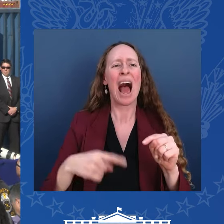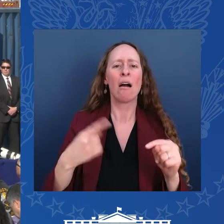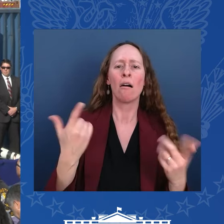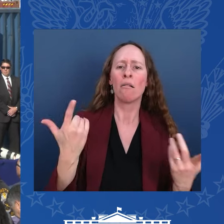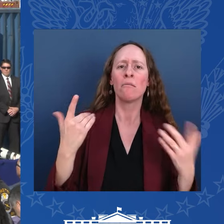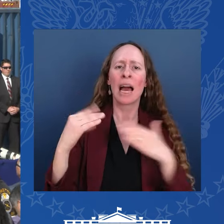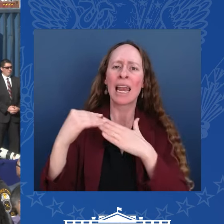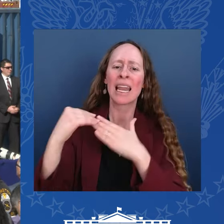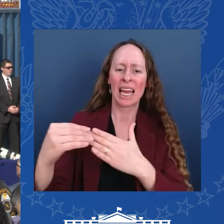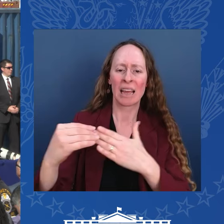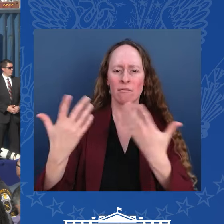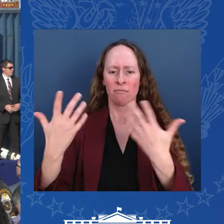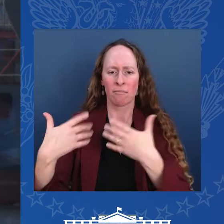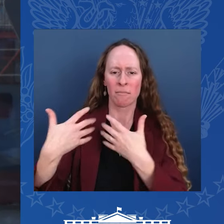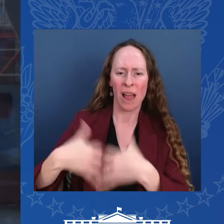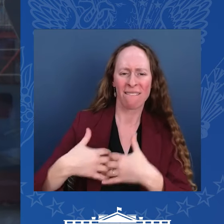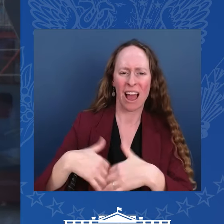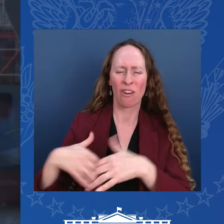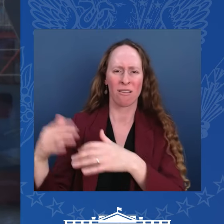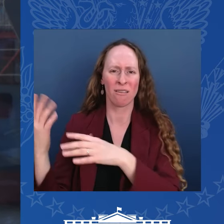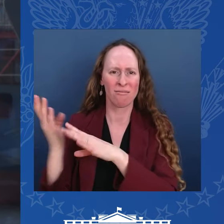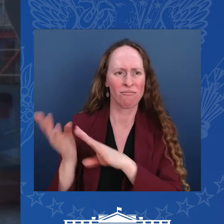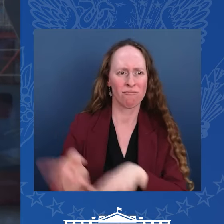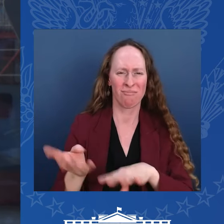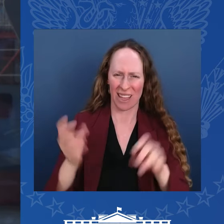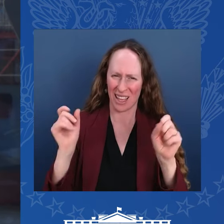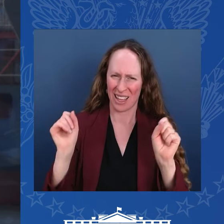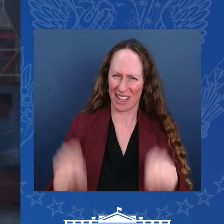And by the way, we've invested more in red states